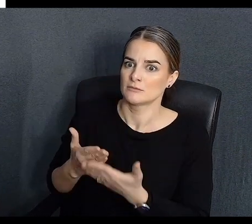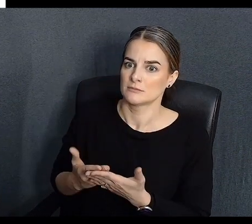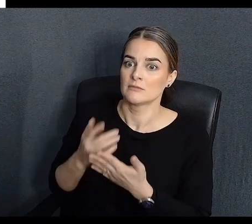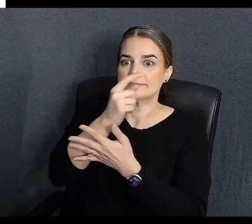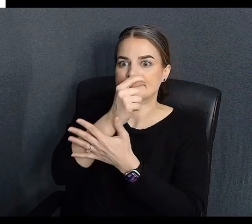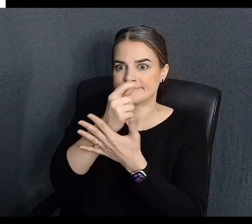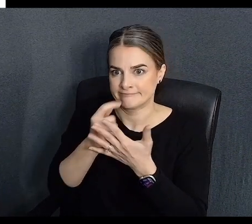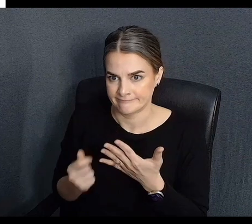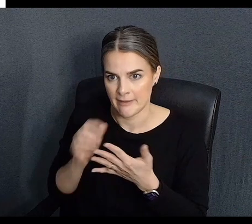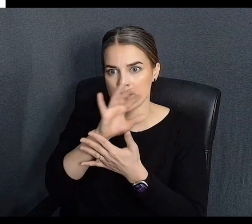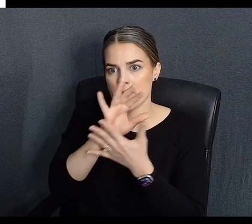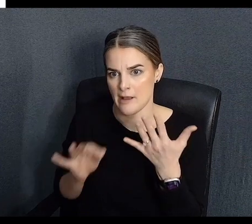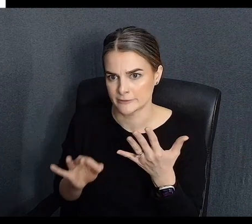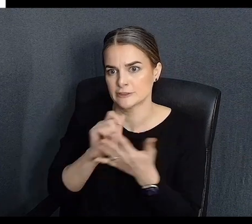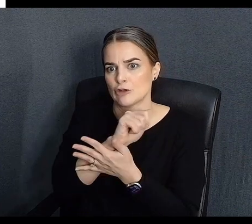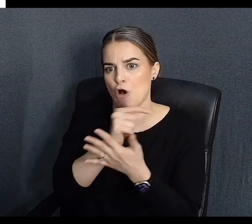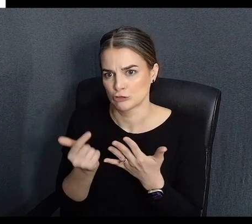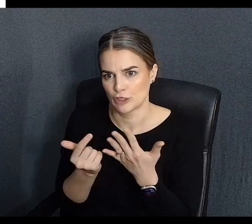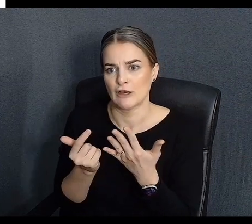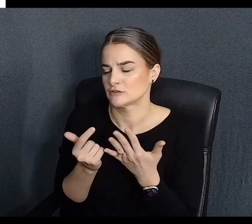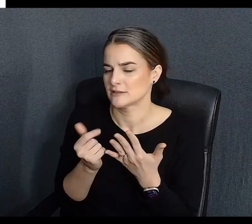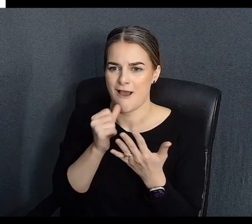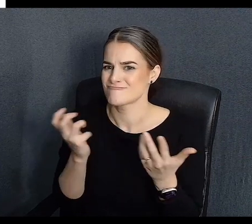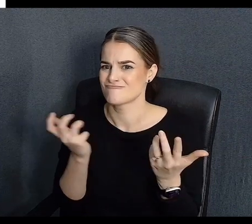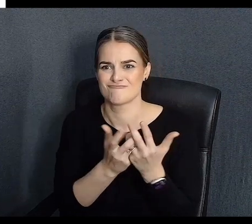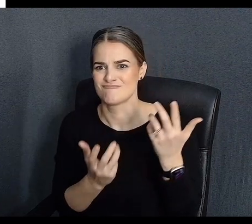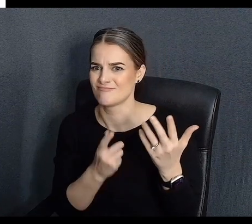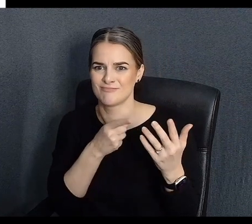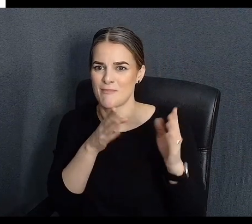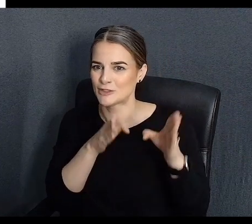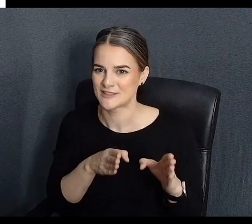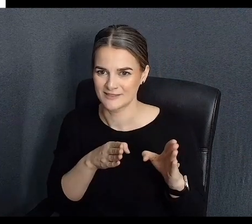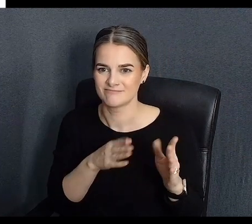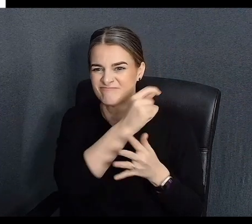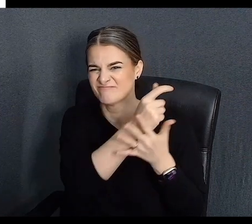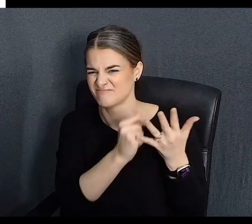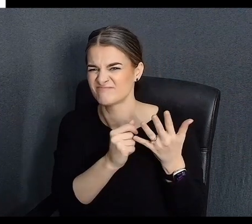as alternatives that don't work for this person. And then even more information, we're